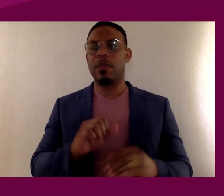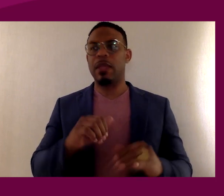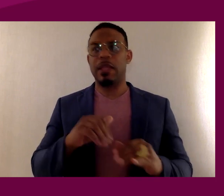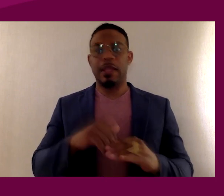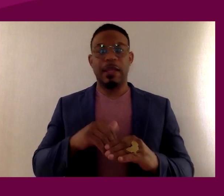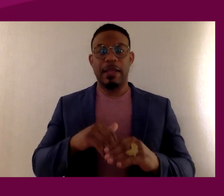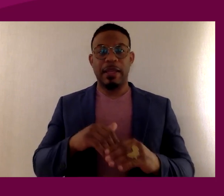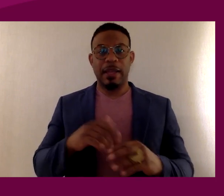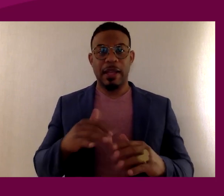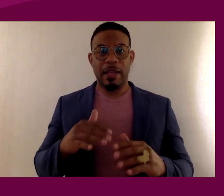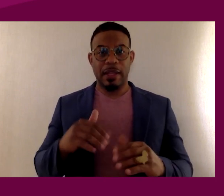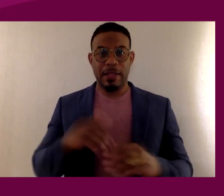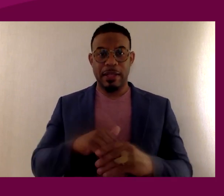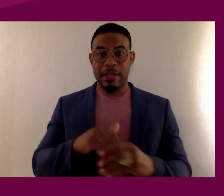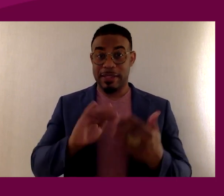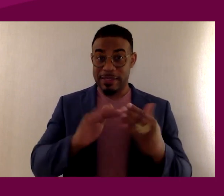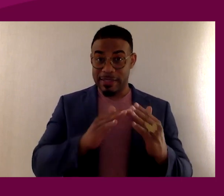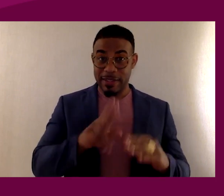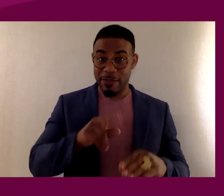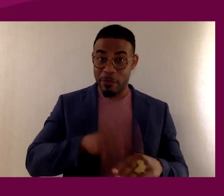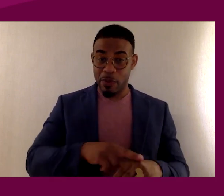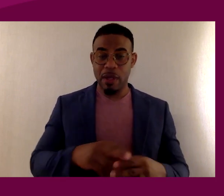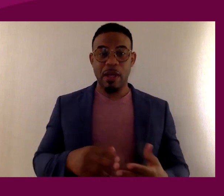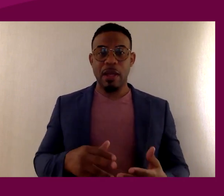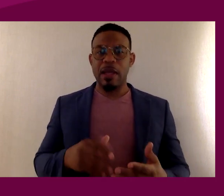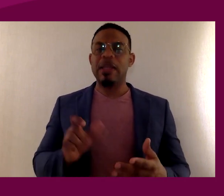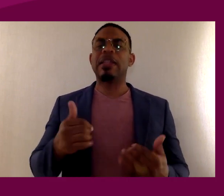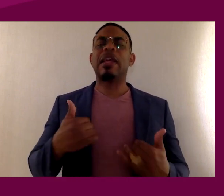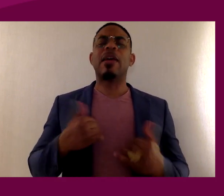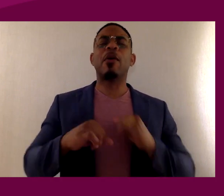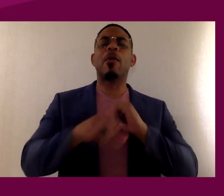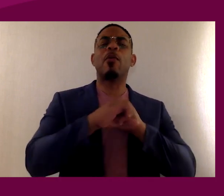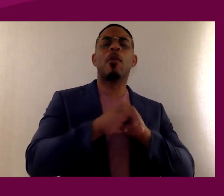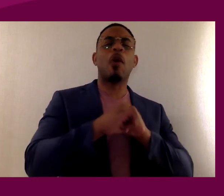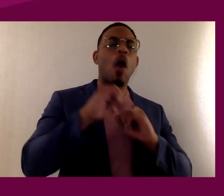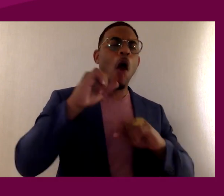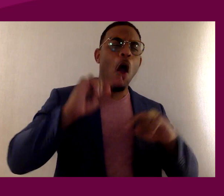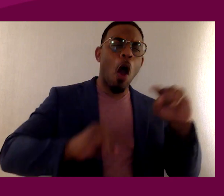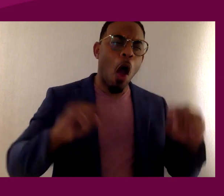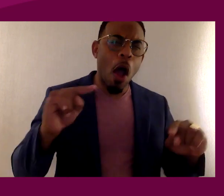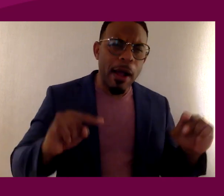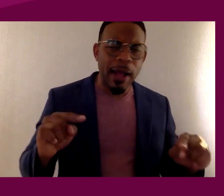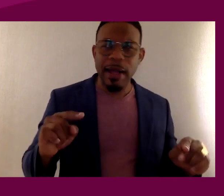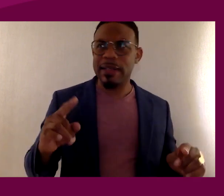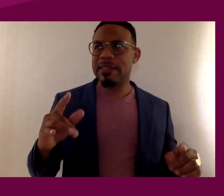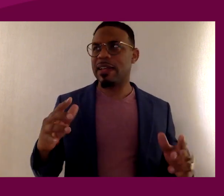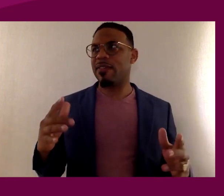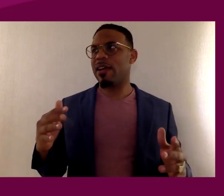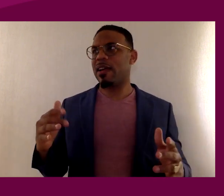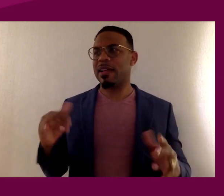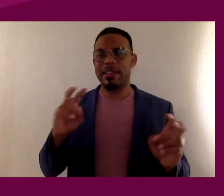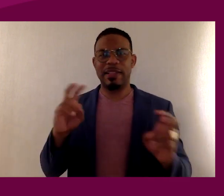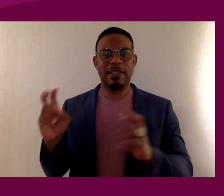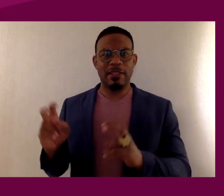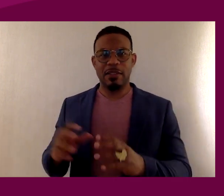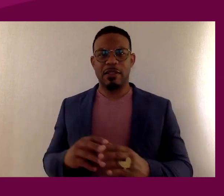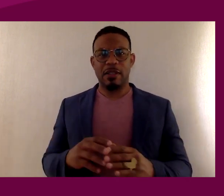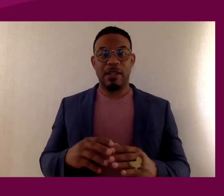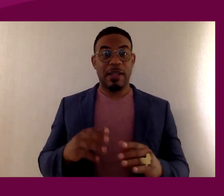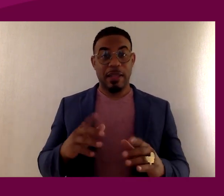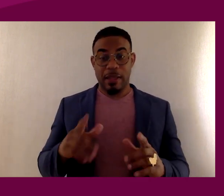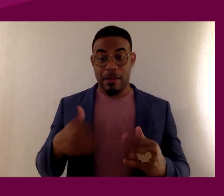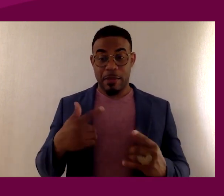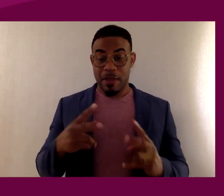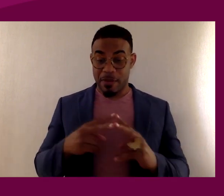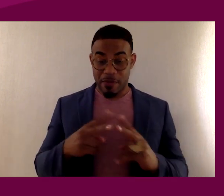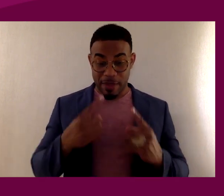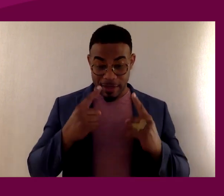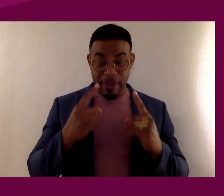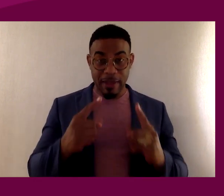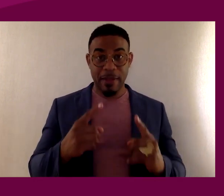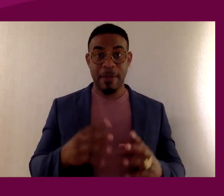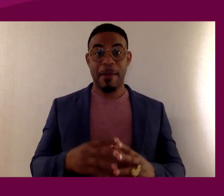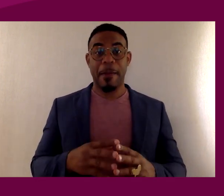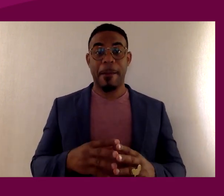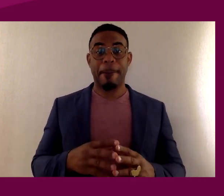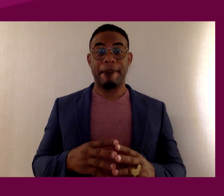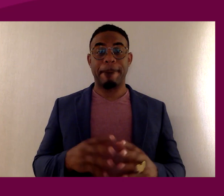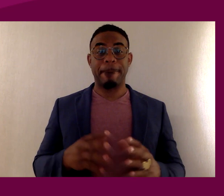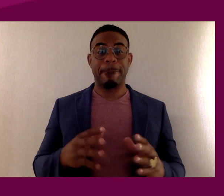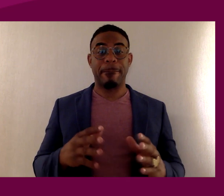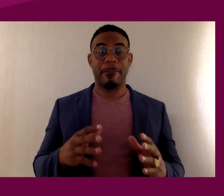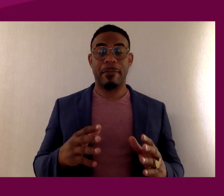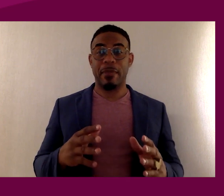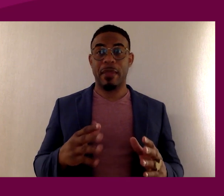in normal jobs in the city. She has promoted all kinds of these issues and been very successful